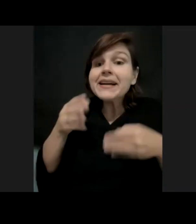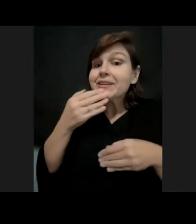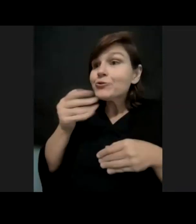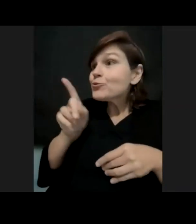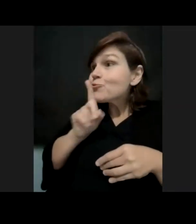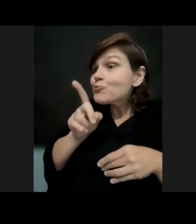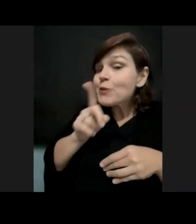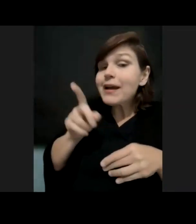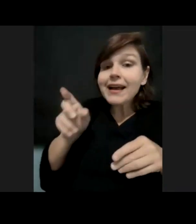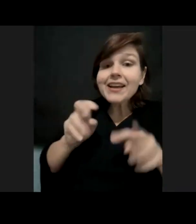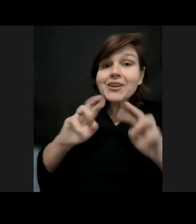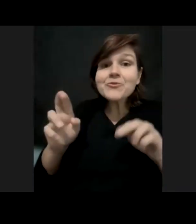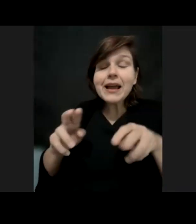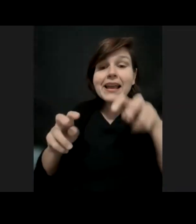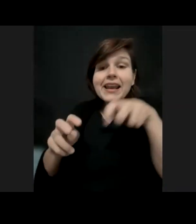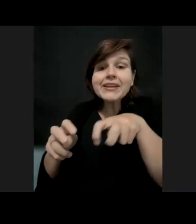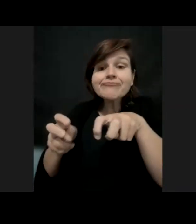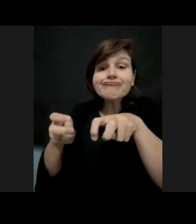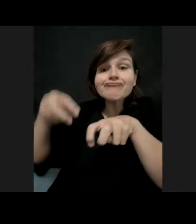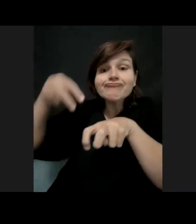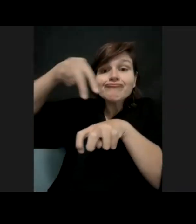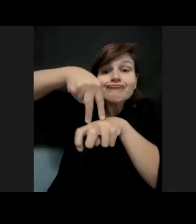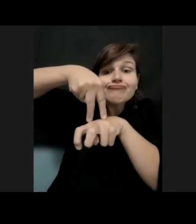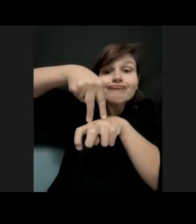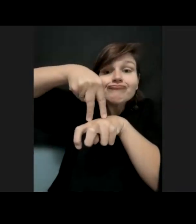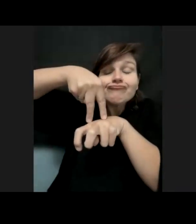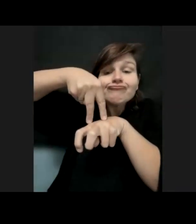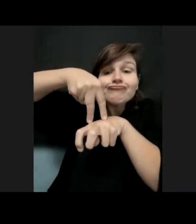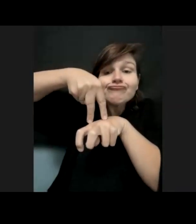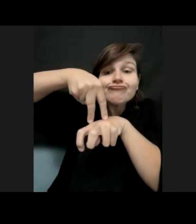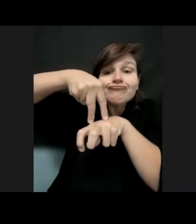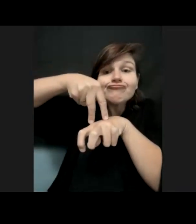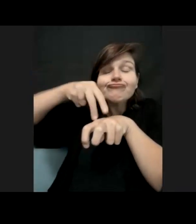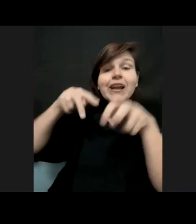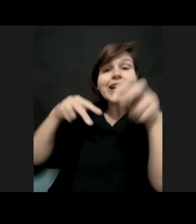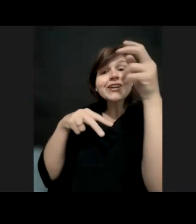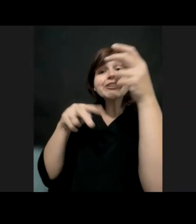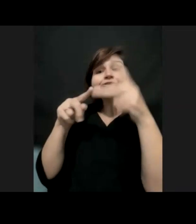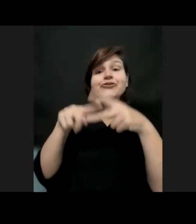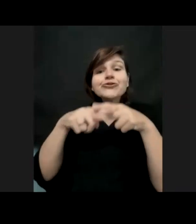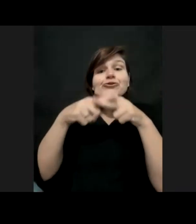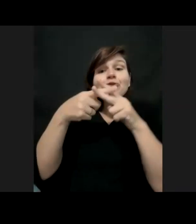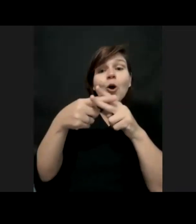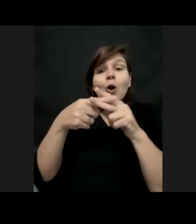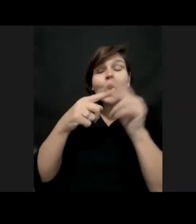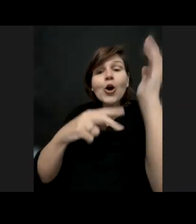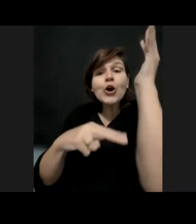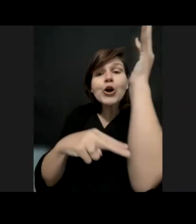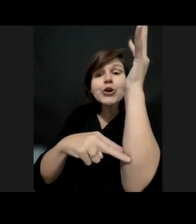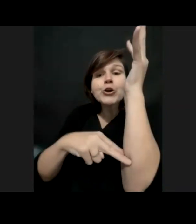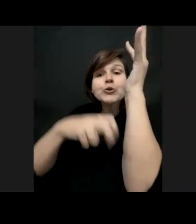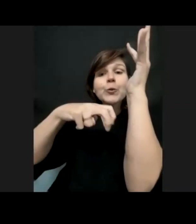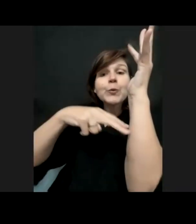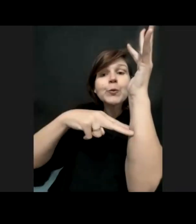He climbed on Fabby's shoulders and he started to climb the tree. Wow!